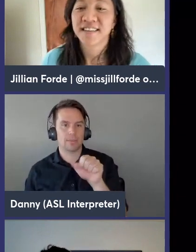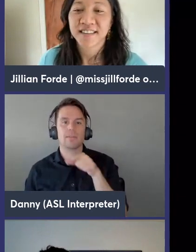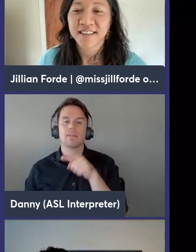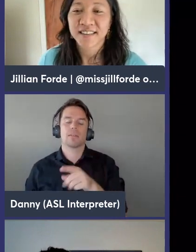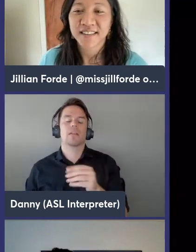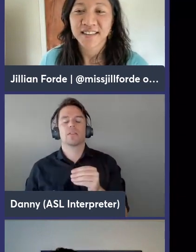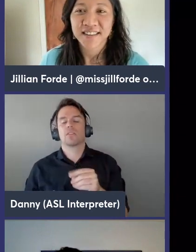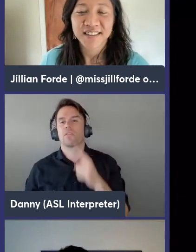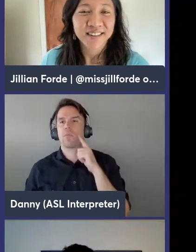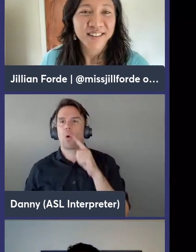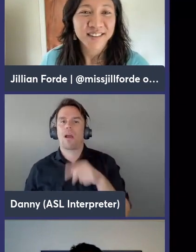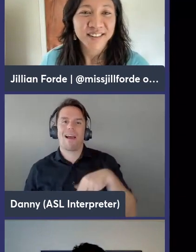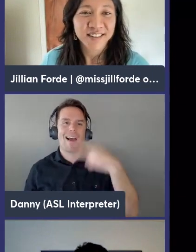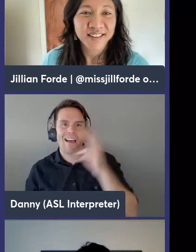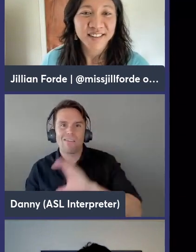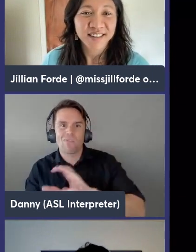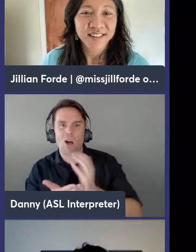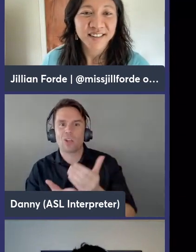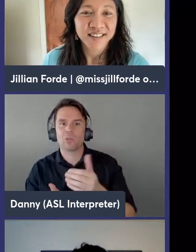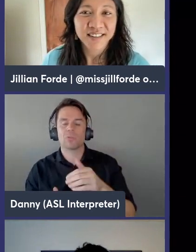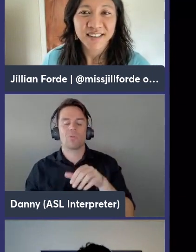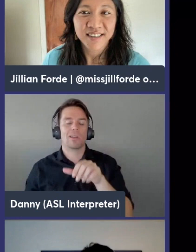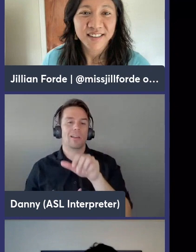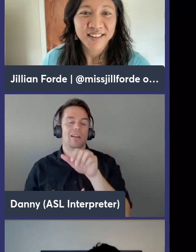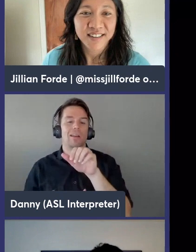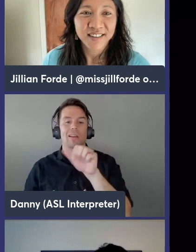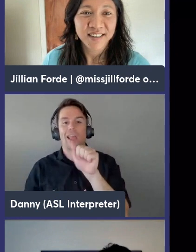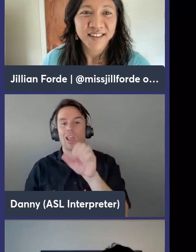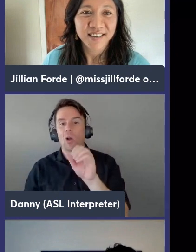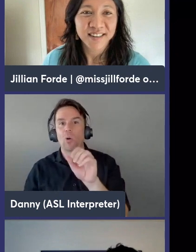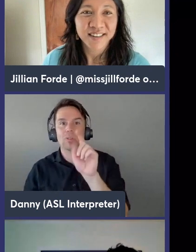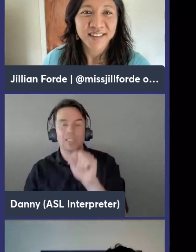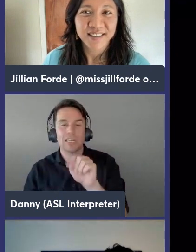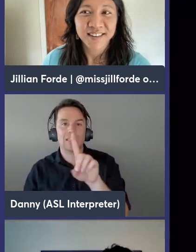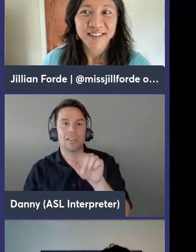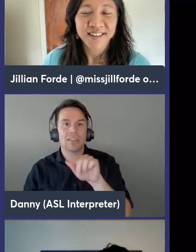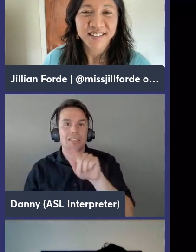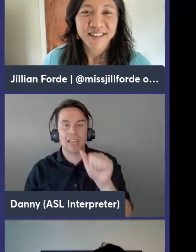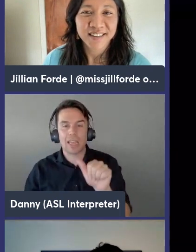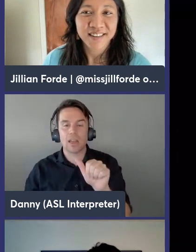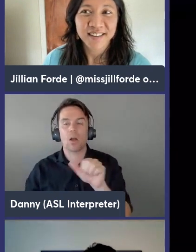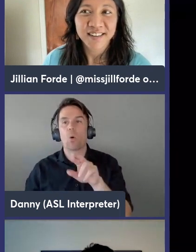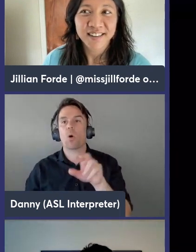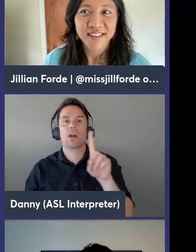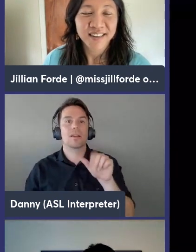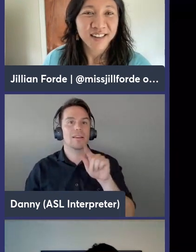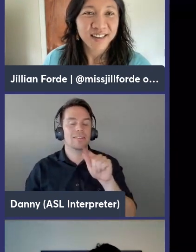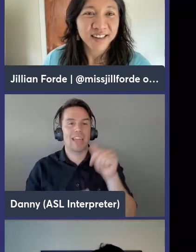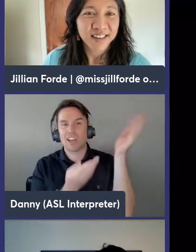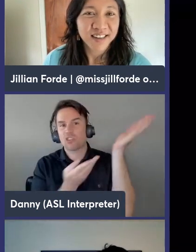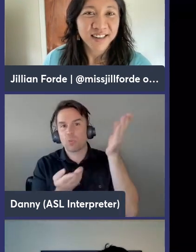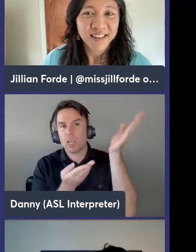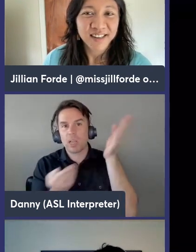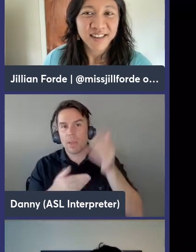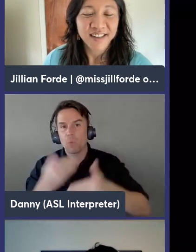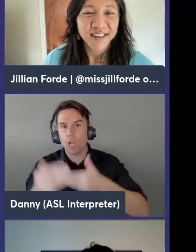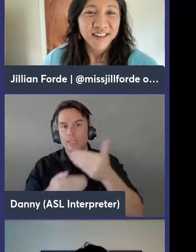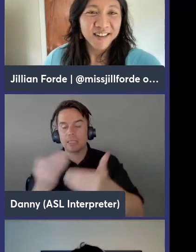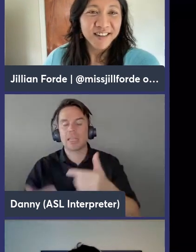So think of, like, AOT data ingestion, or streaming data processing, or mobile application backends, things like that.